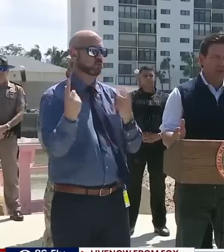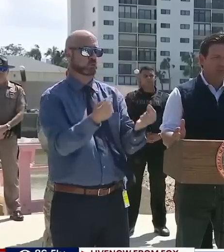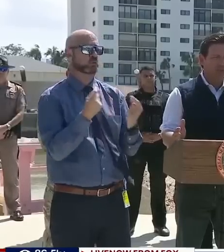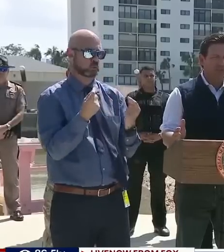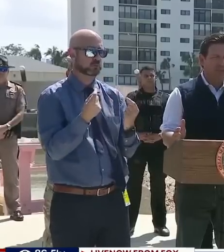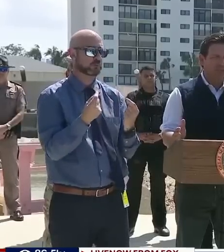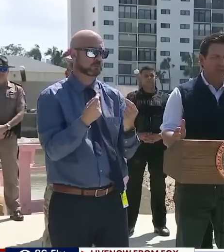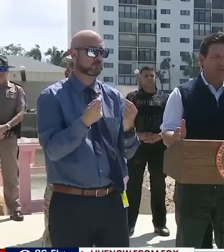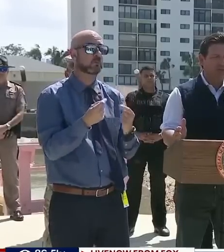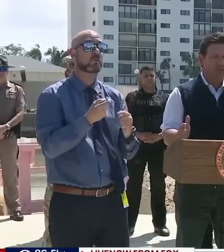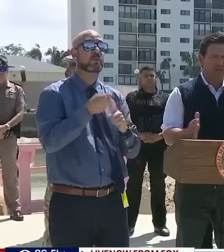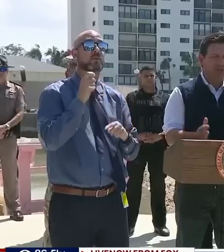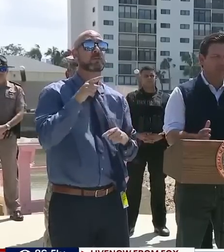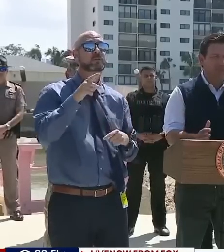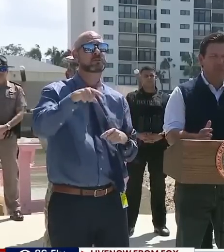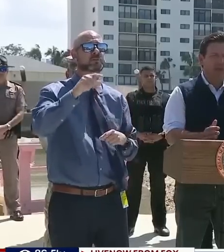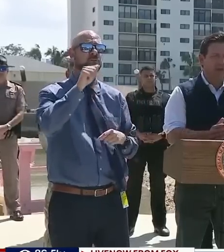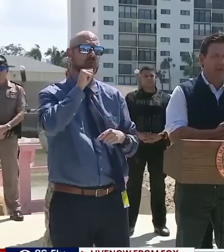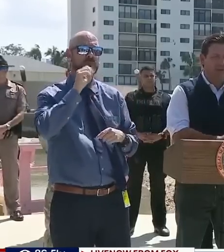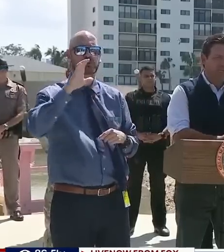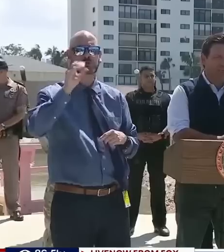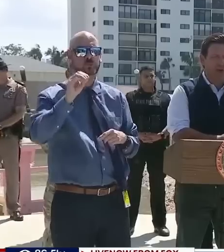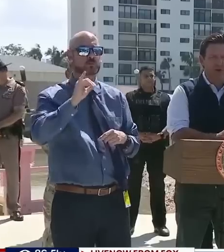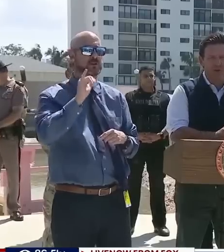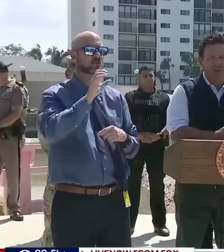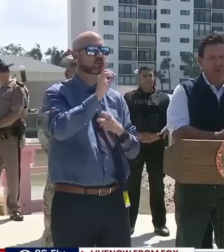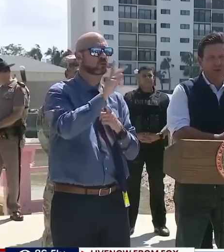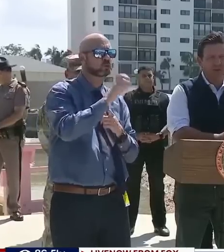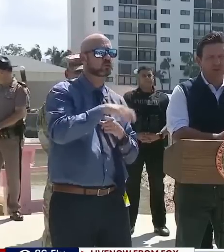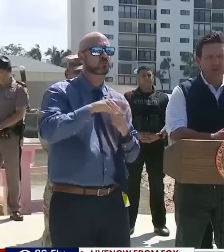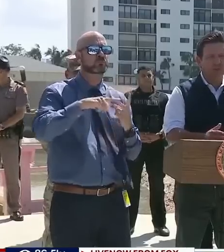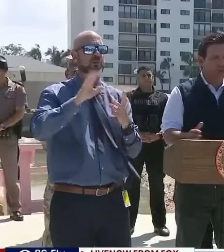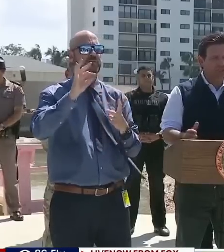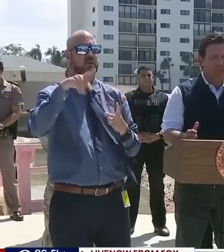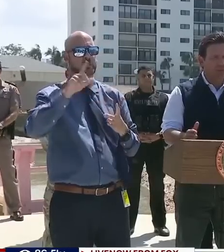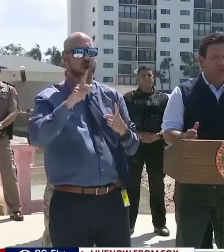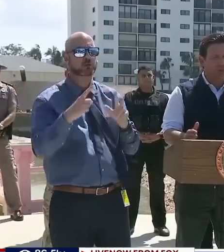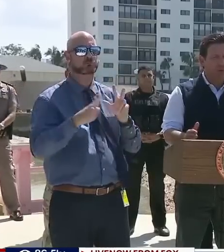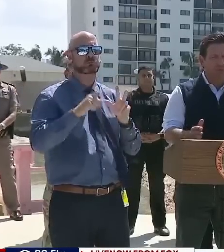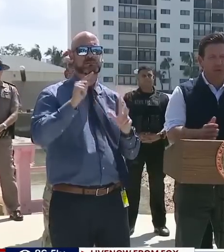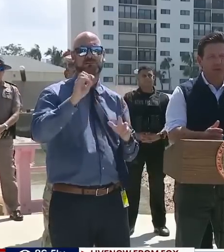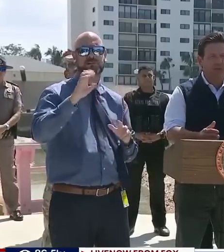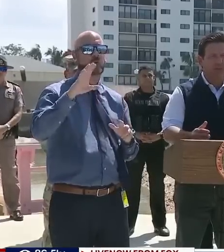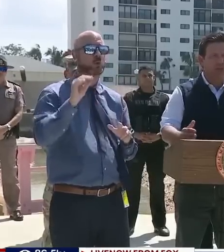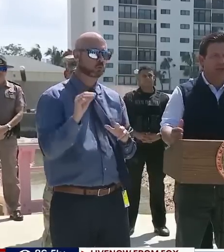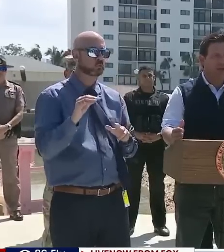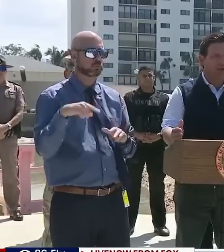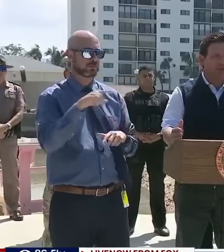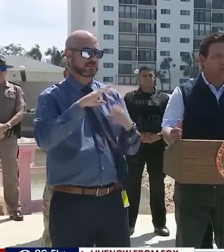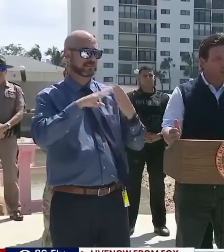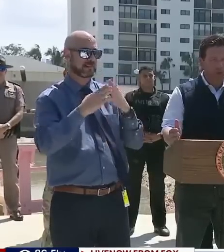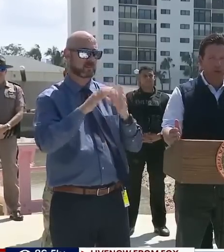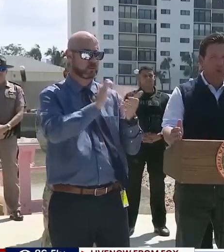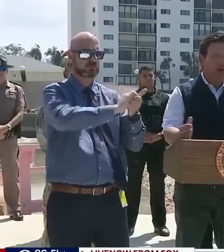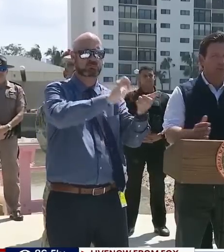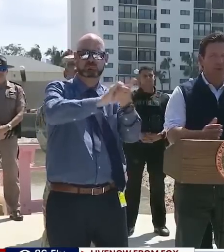that goes into it but we the utilities are doing.